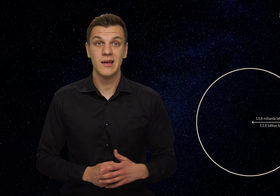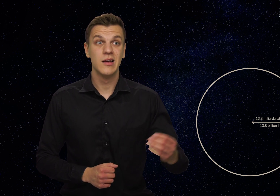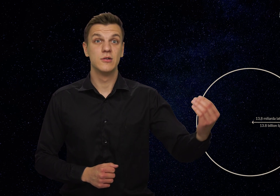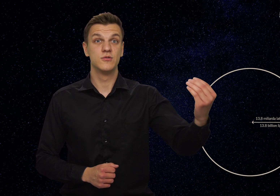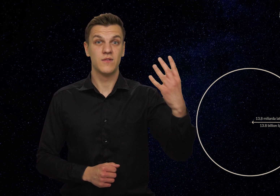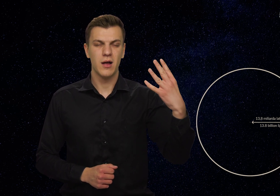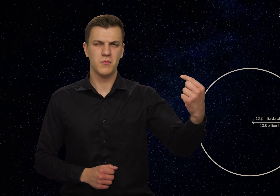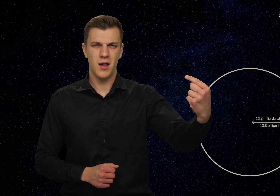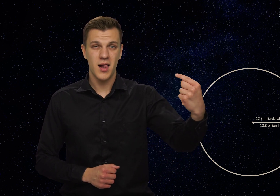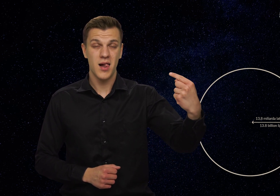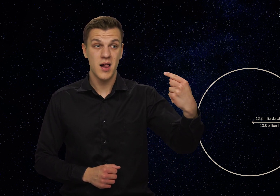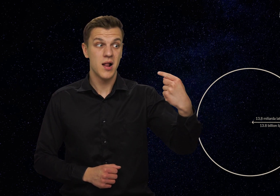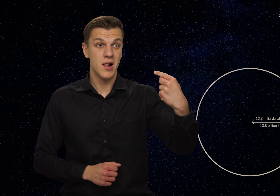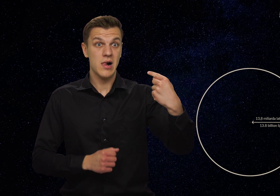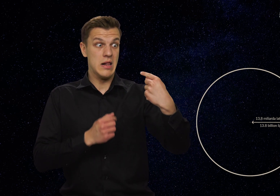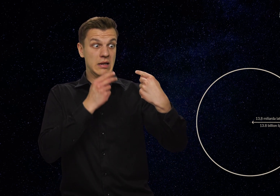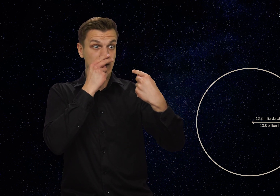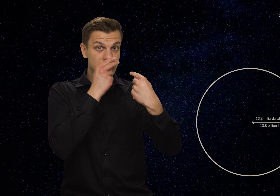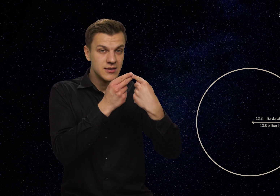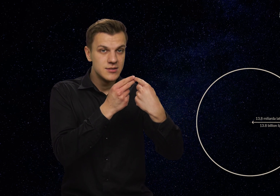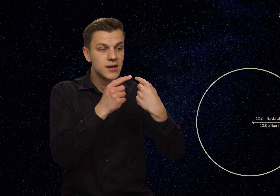Since the farthest objects in the Universe that we can see,